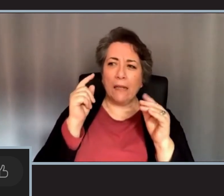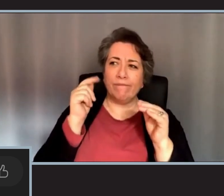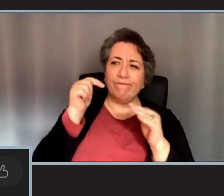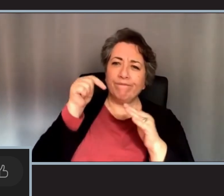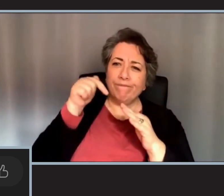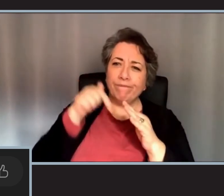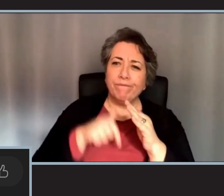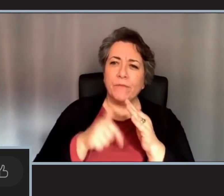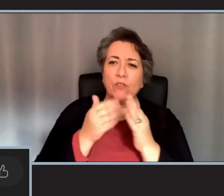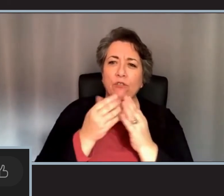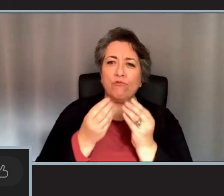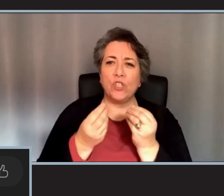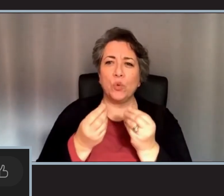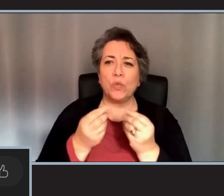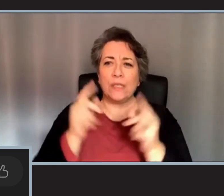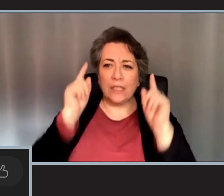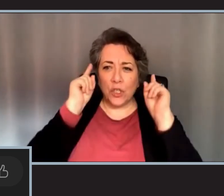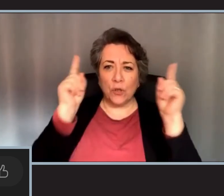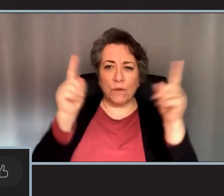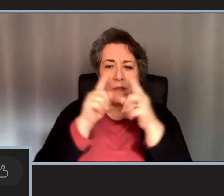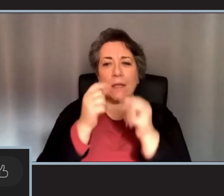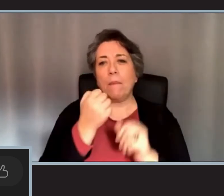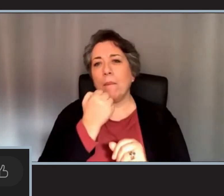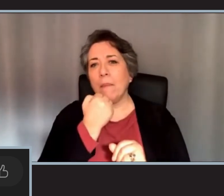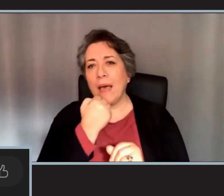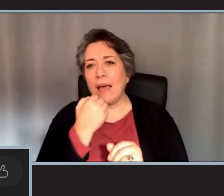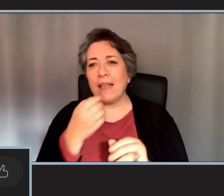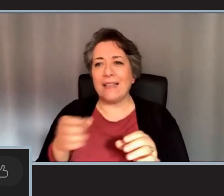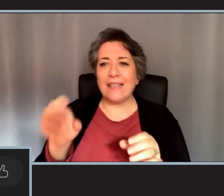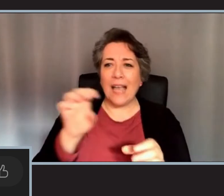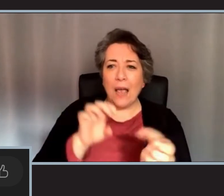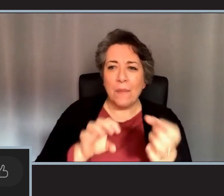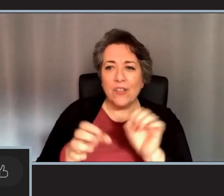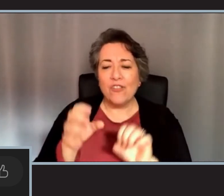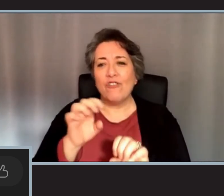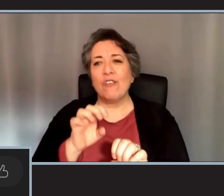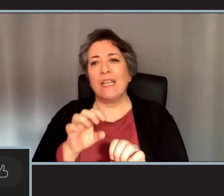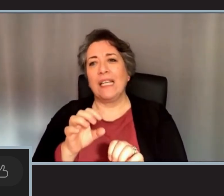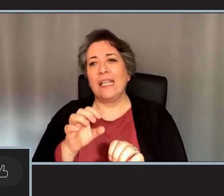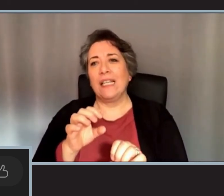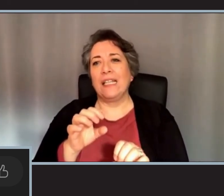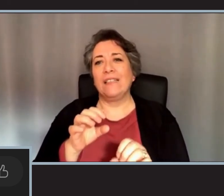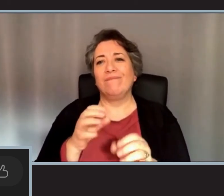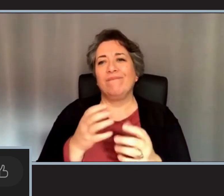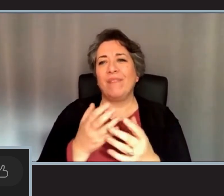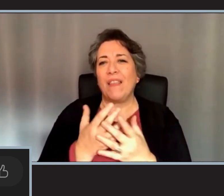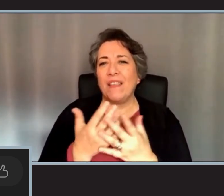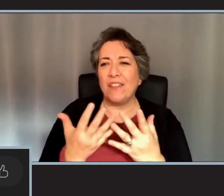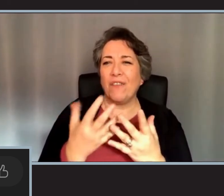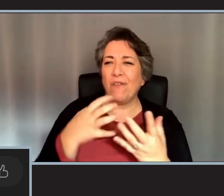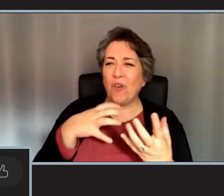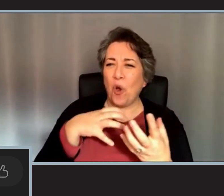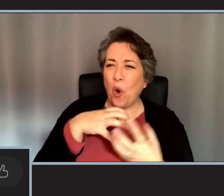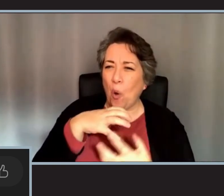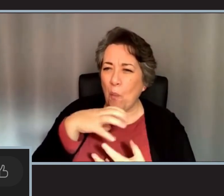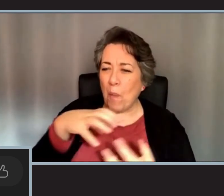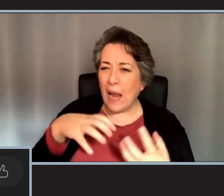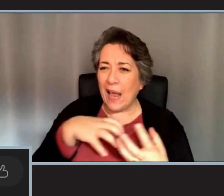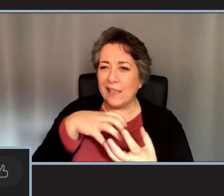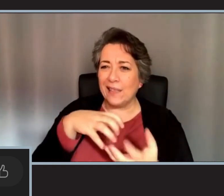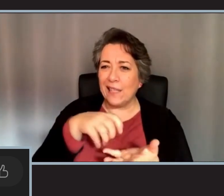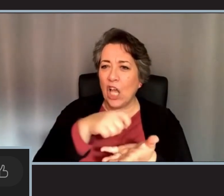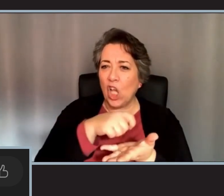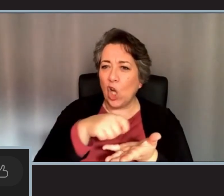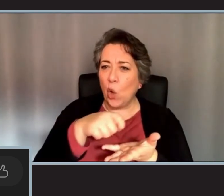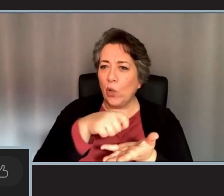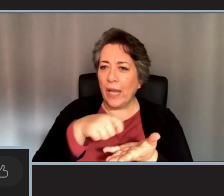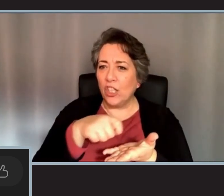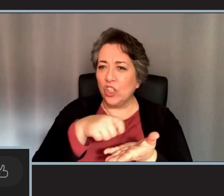for example, maps, chemistry, STEM, there's a lot of very complex notation and I think